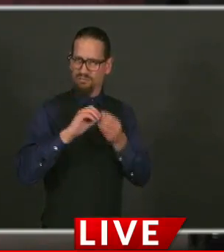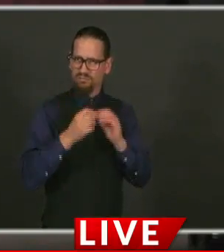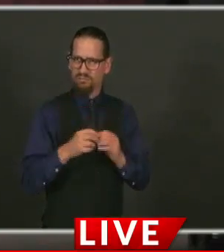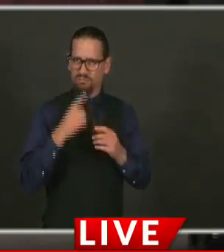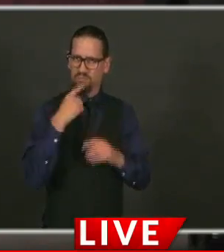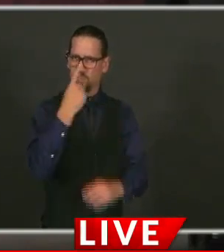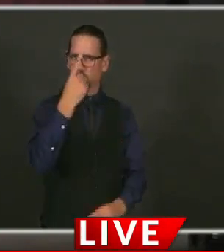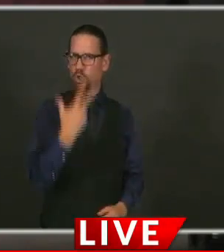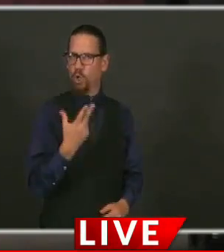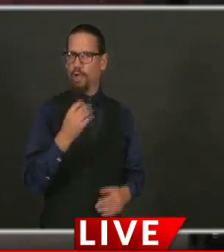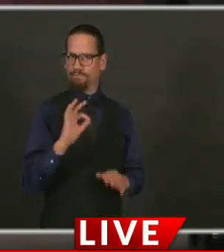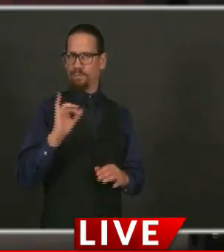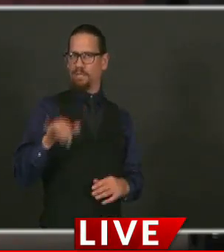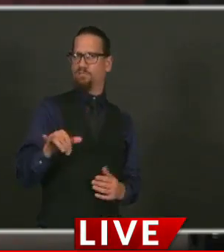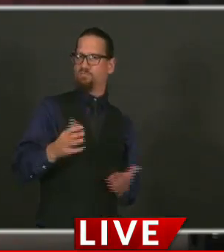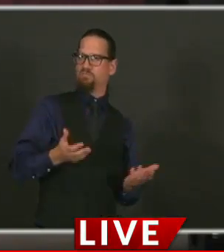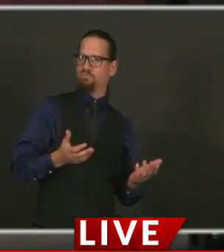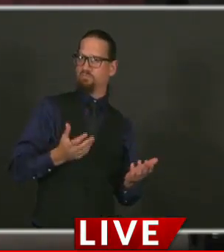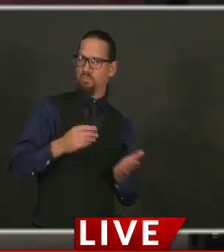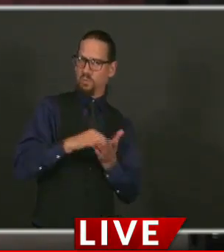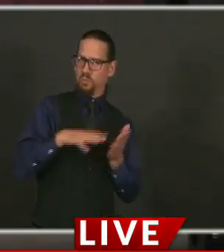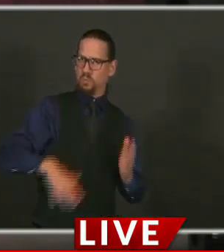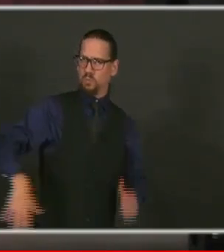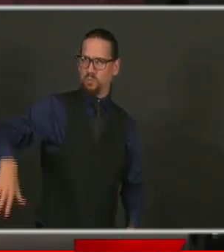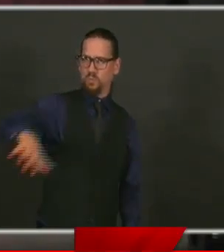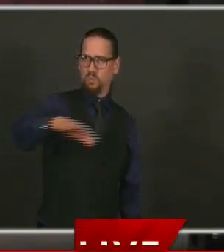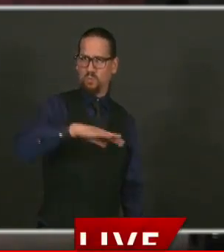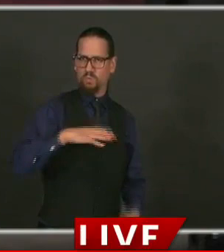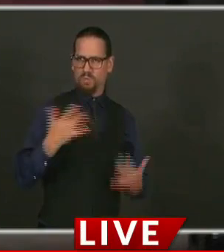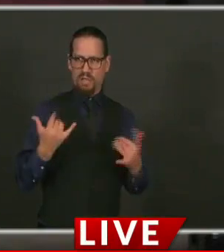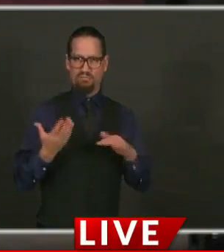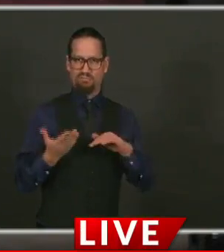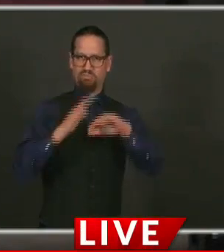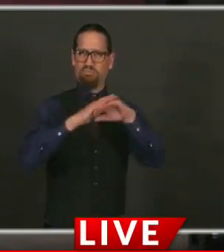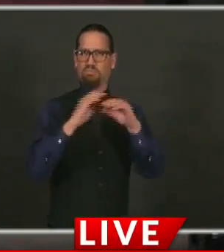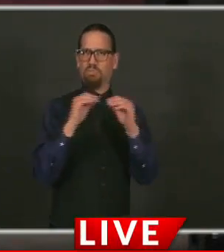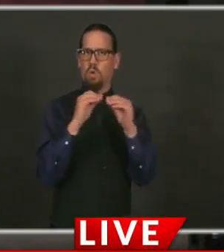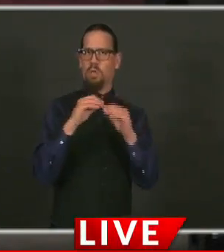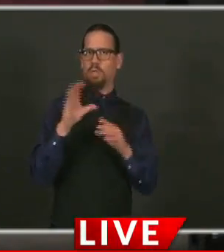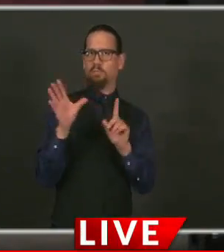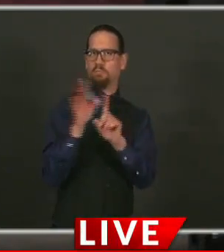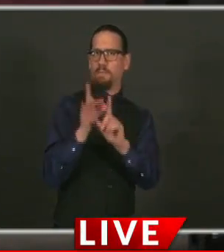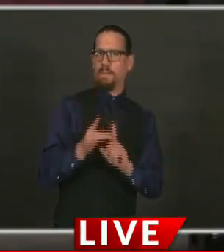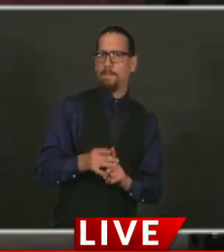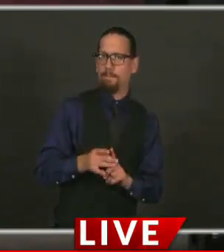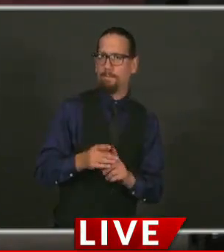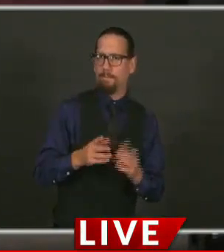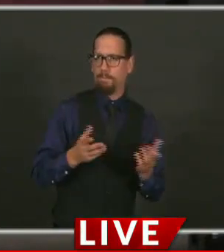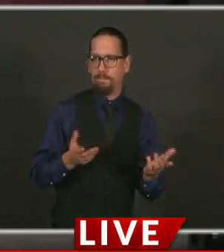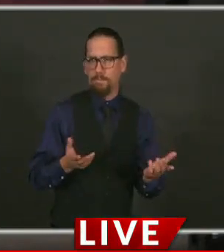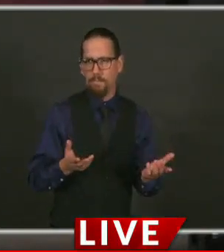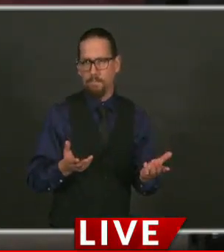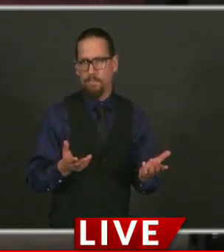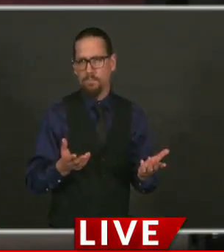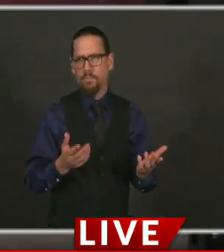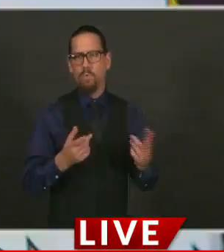TO SCHOOL WHERE THE LAST WEEK OF DATA. THAT IS ALMOST ONE THIRD. DOES THAT CONCERN YOU AT ALL?